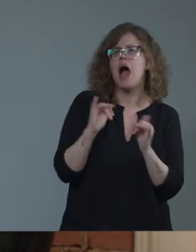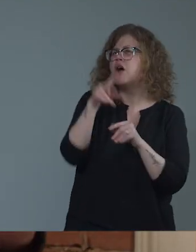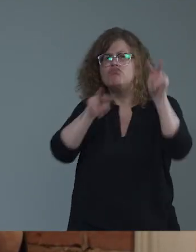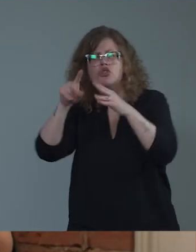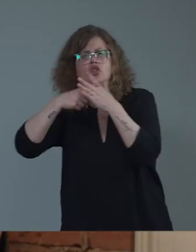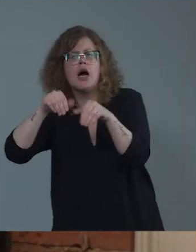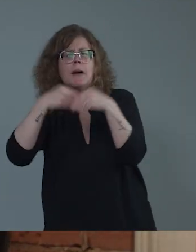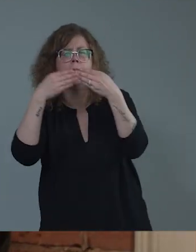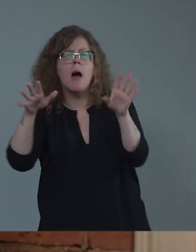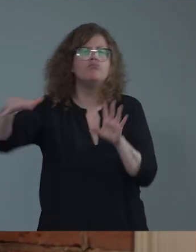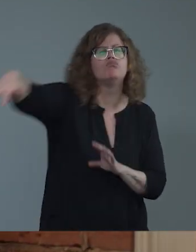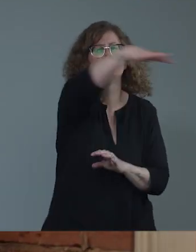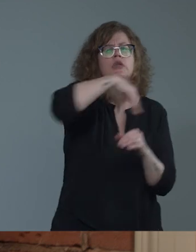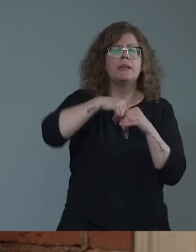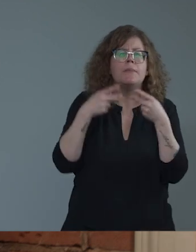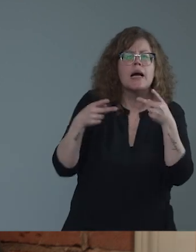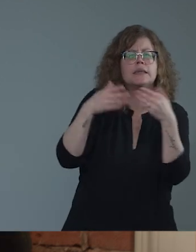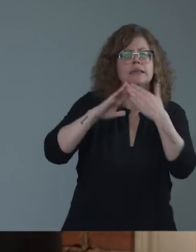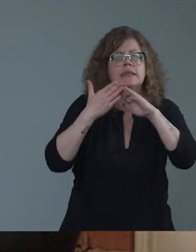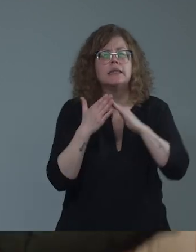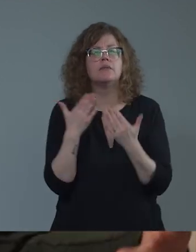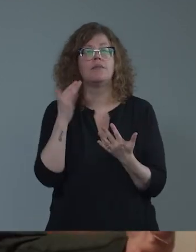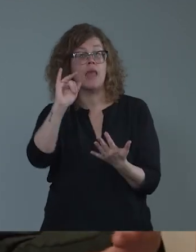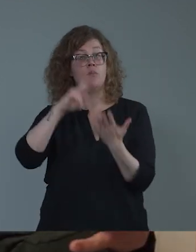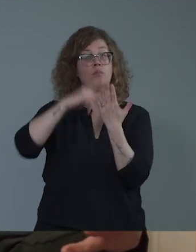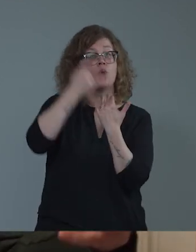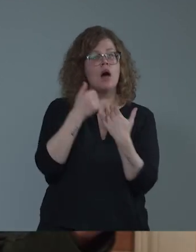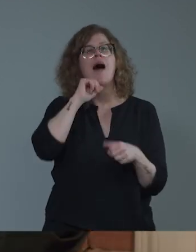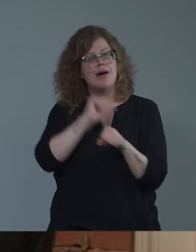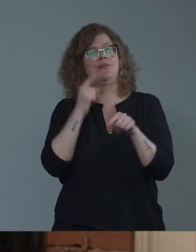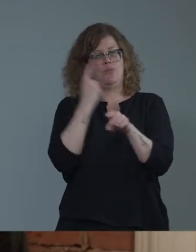the understanding of how a budget for public art works and how the management of it works, you'll